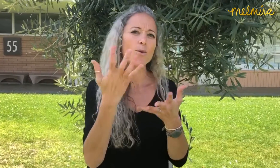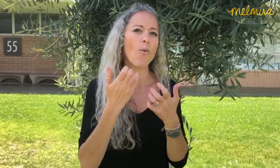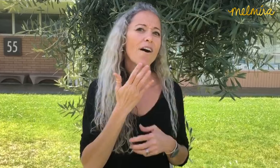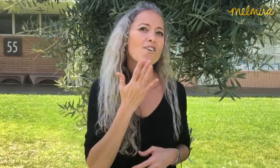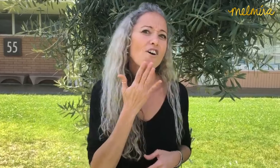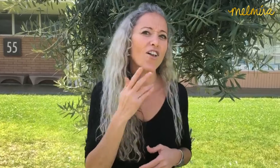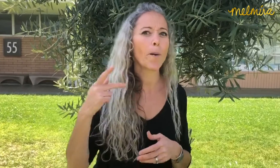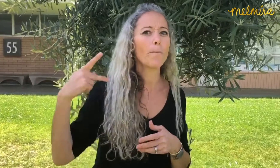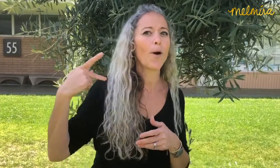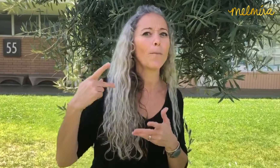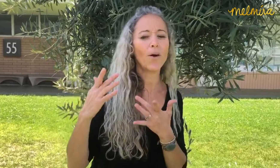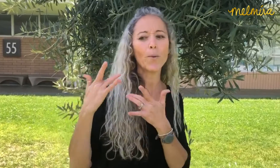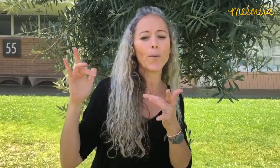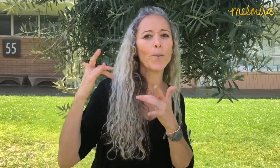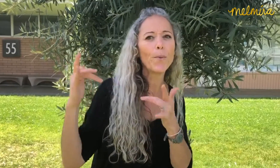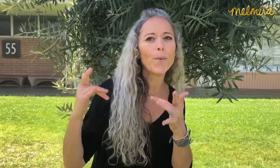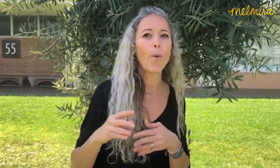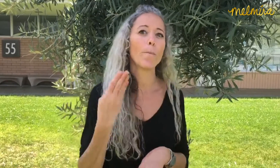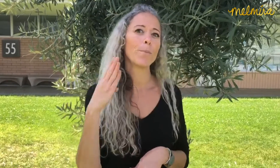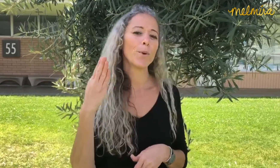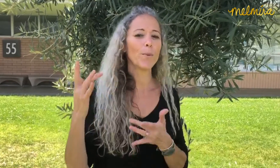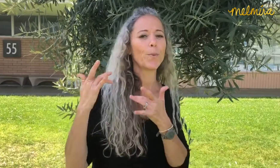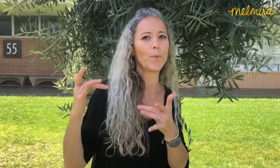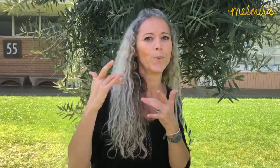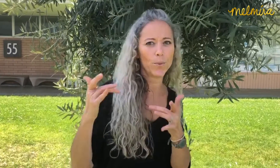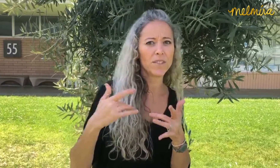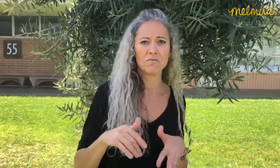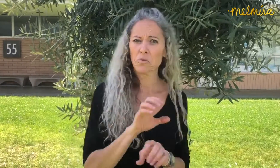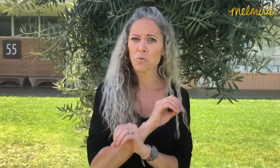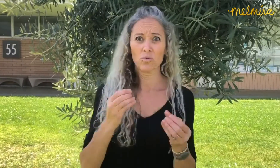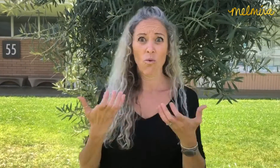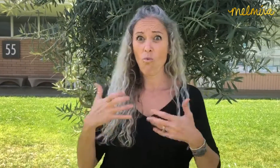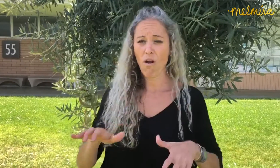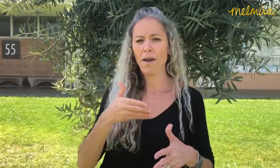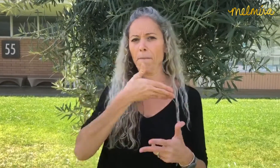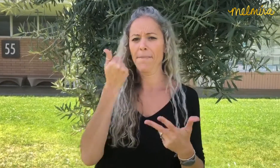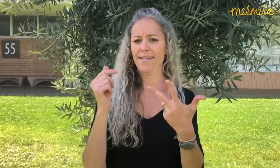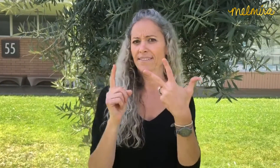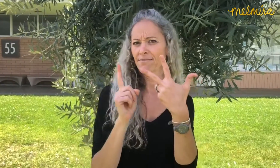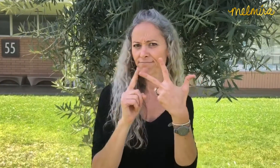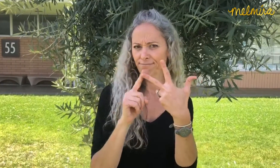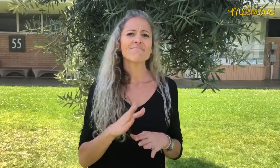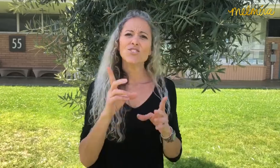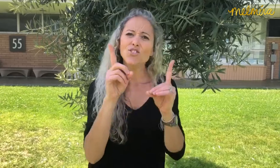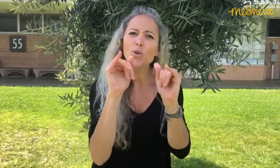If you want no added effects, the third option would be best. DO IT! Why not!